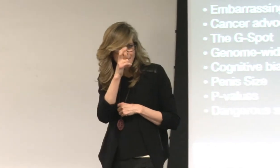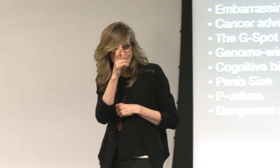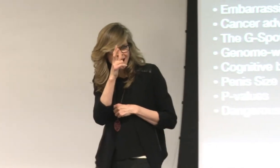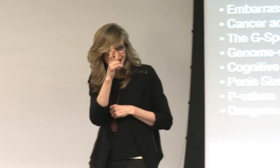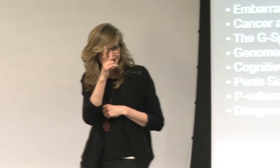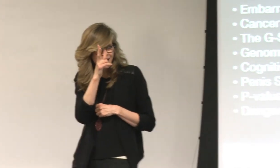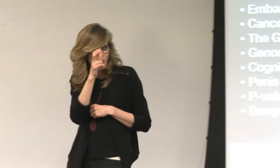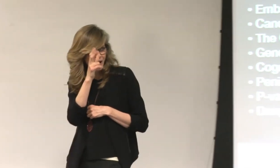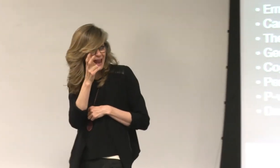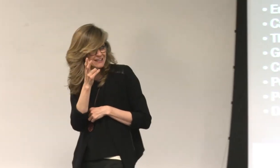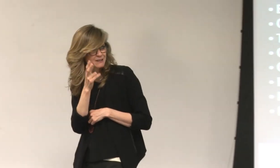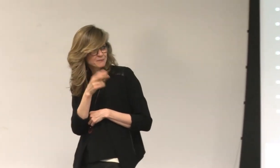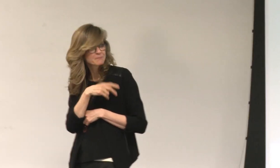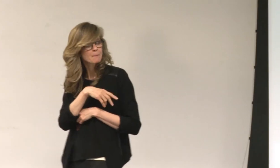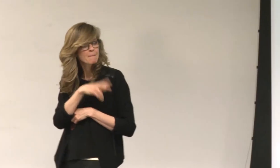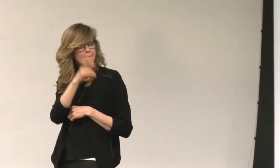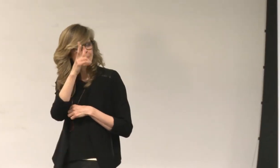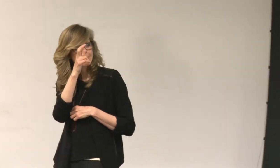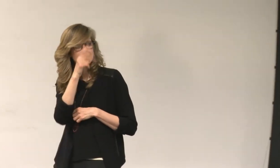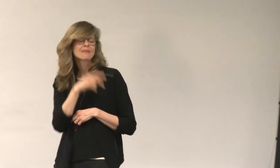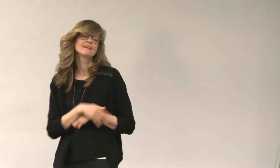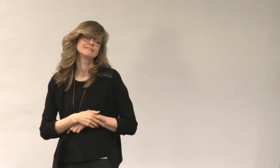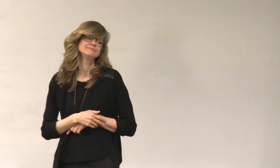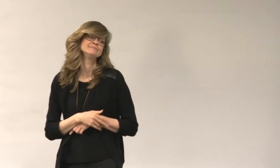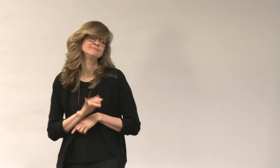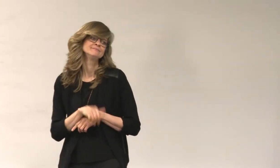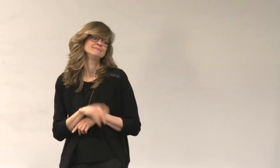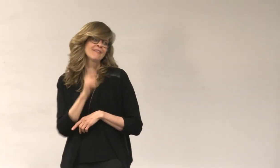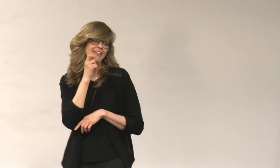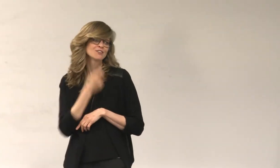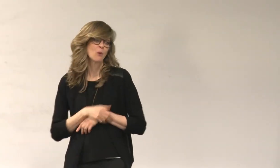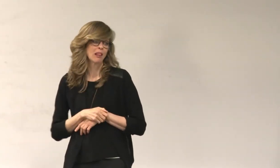IS THAT THE SAME SIGN AS ORGASM? OK. IT'S A LITTLE BIT DIFFERENT.